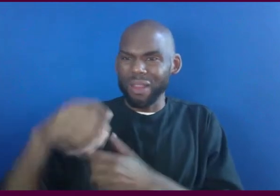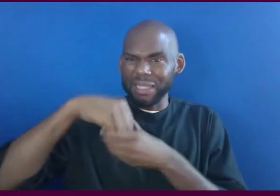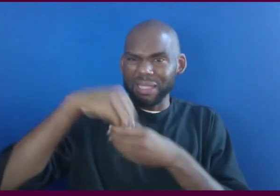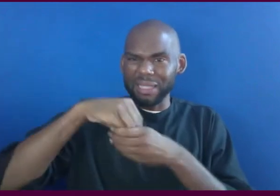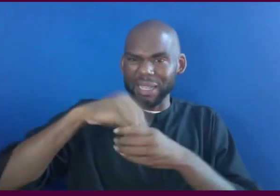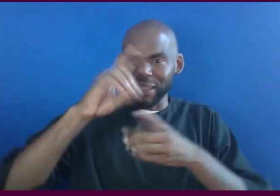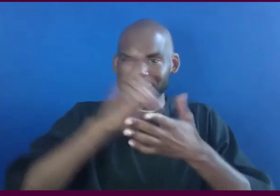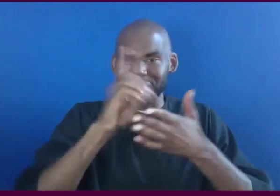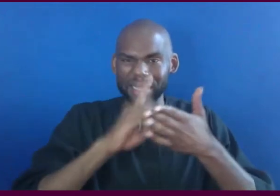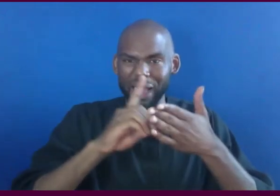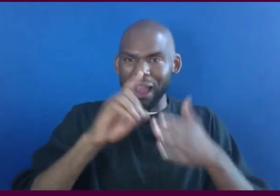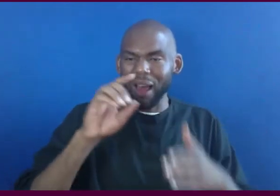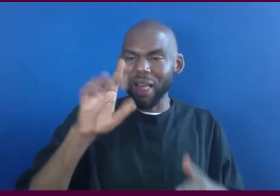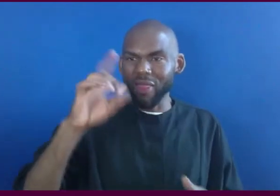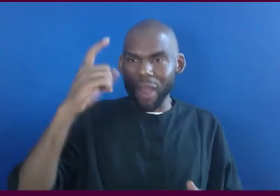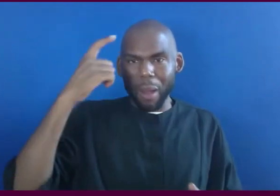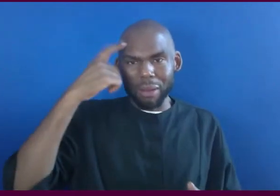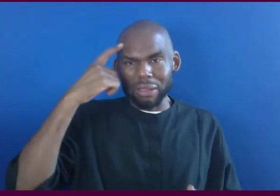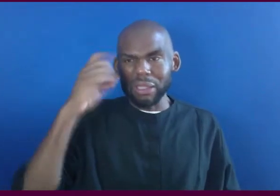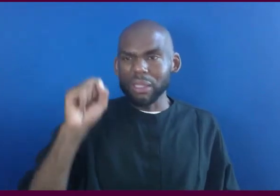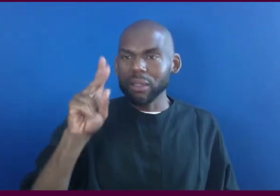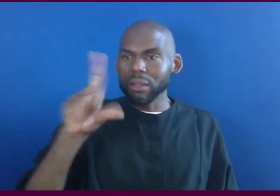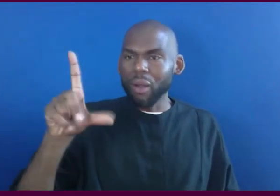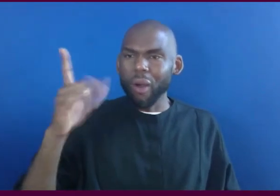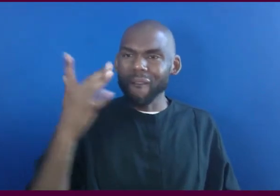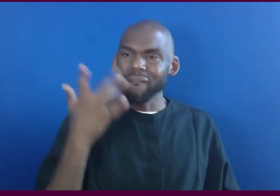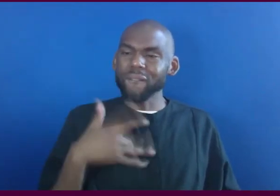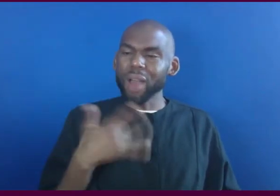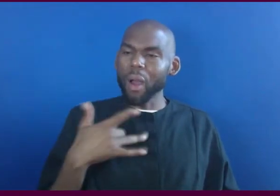is why black slaves were inferior to whites.